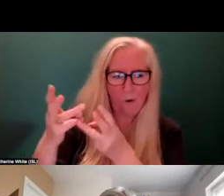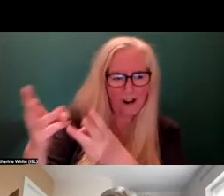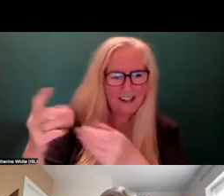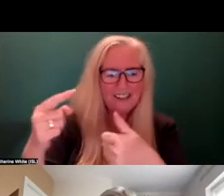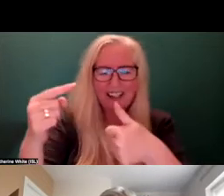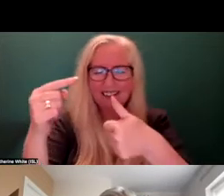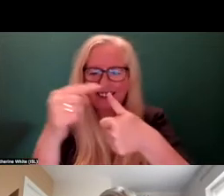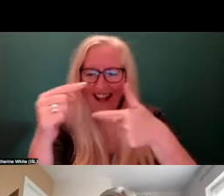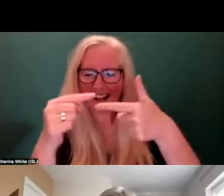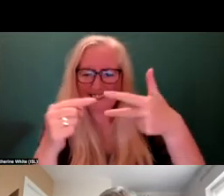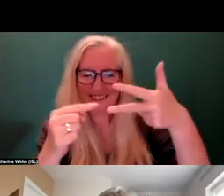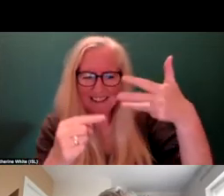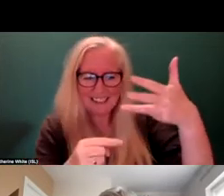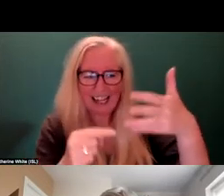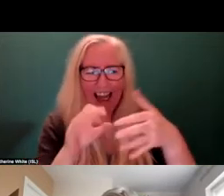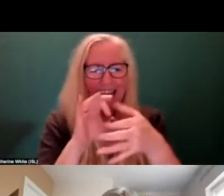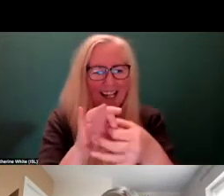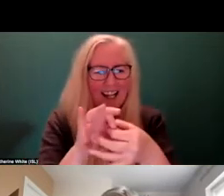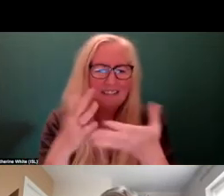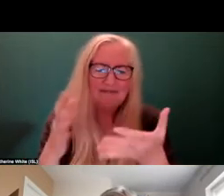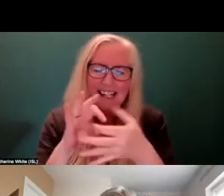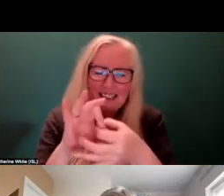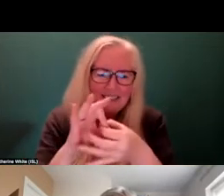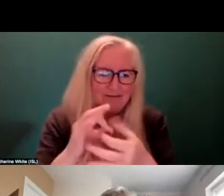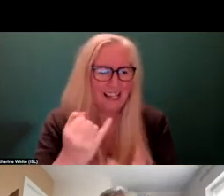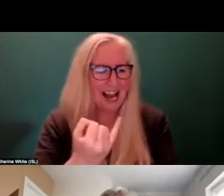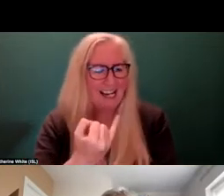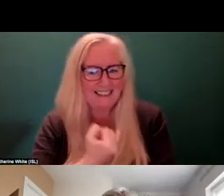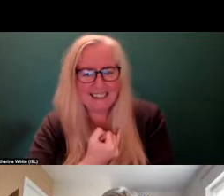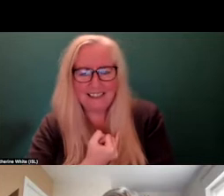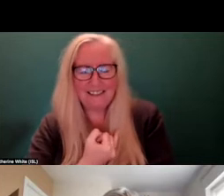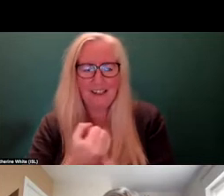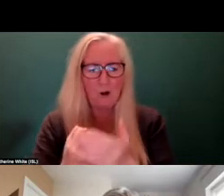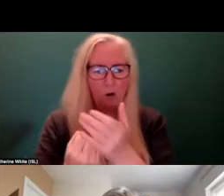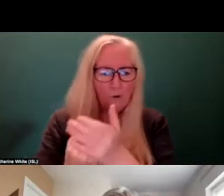And I suppose that provides a backdrop for all of our interactions, our identity,